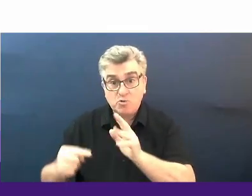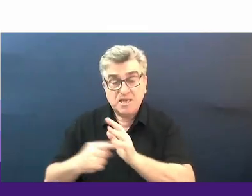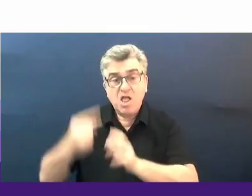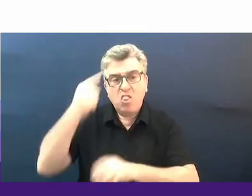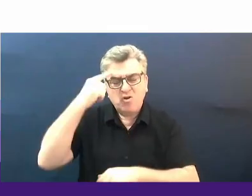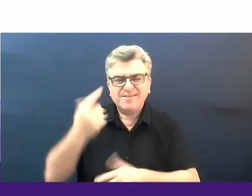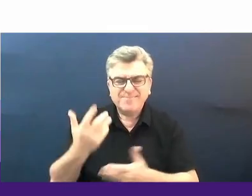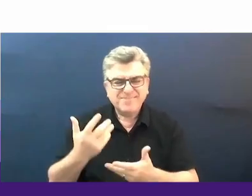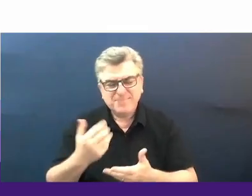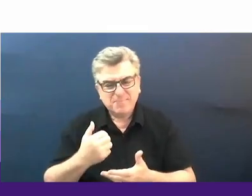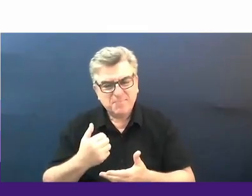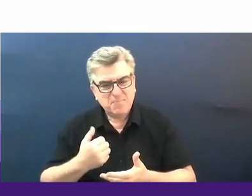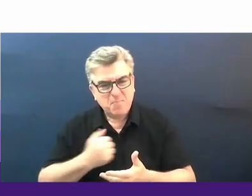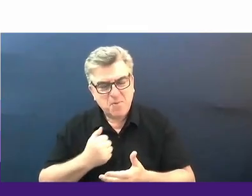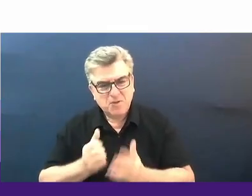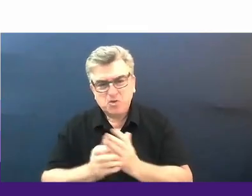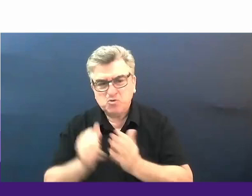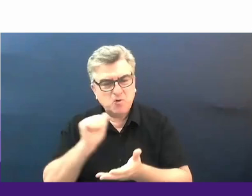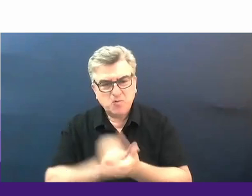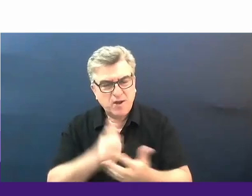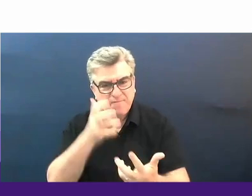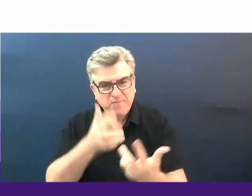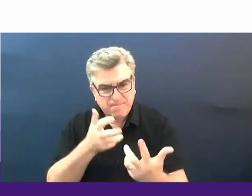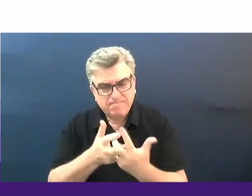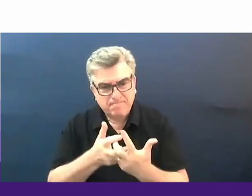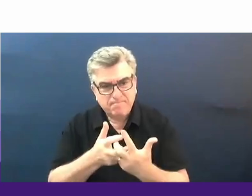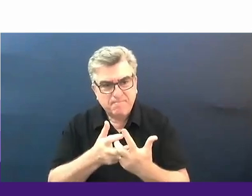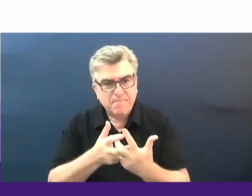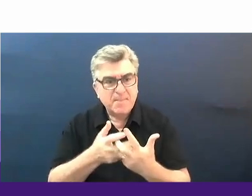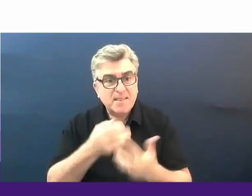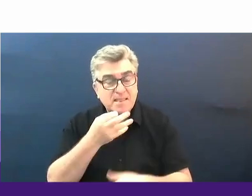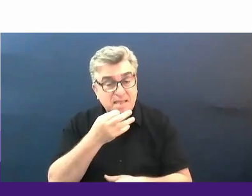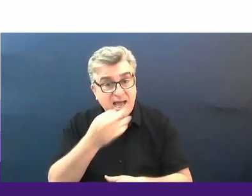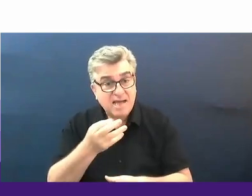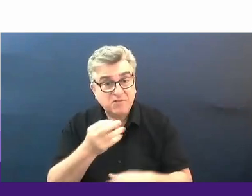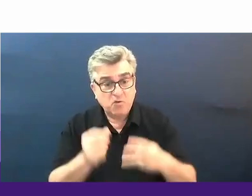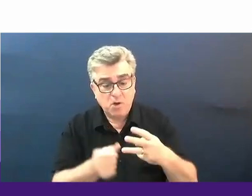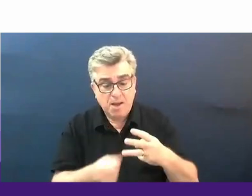she then asked the team to consider sedation options. And for the two options that we had in